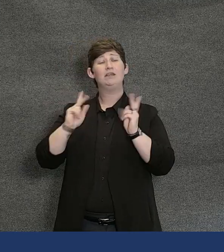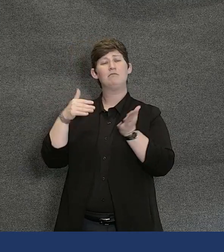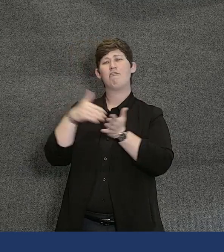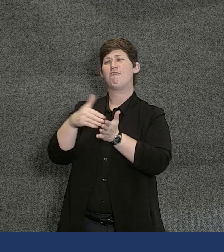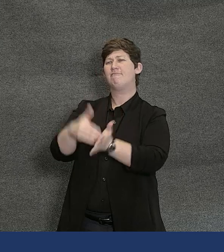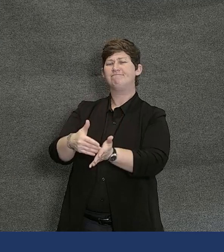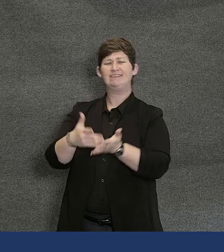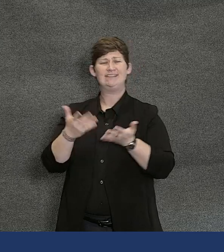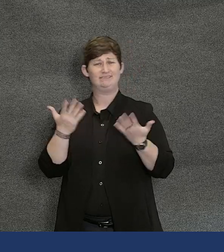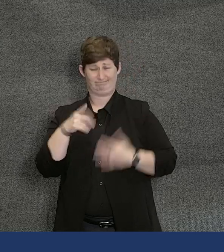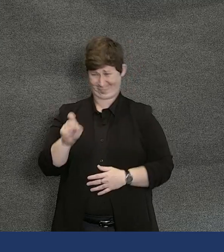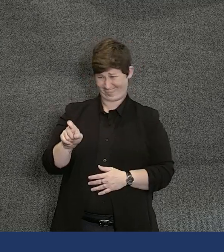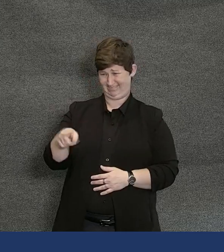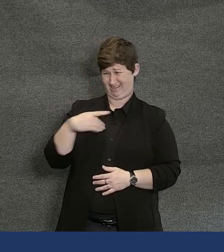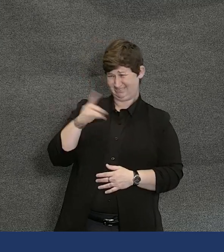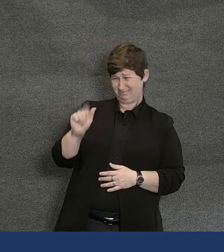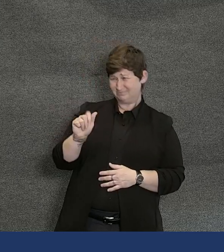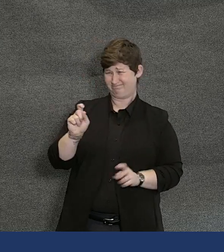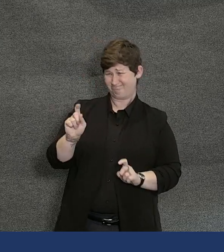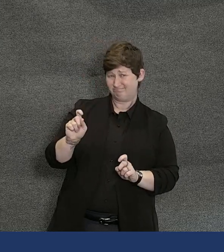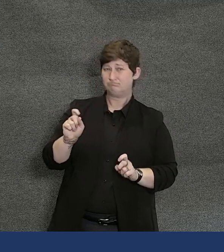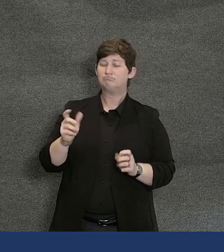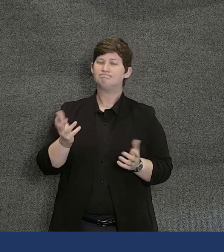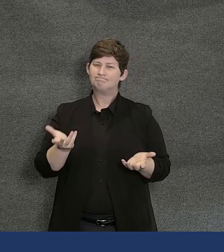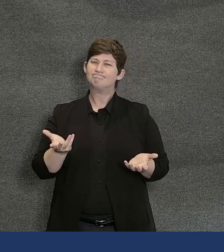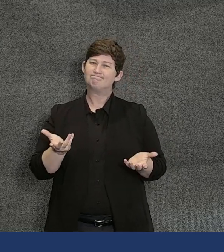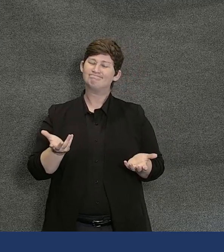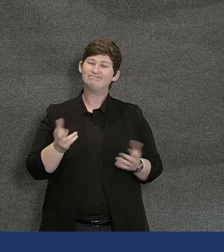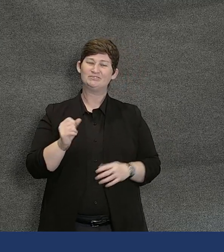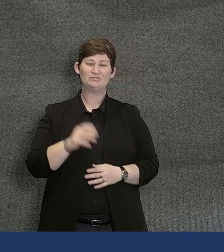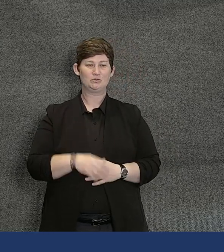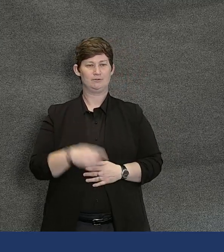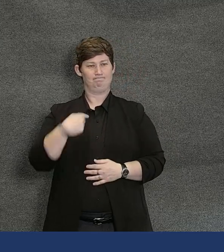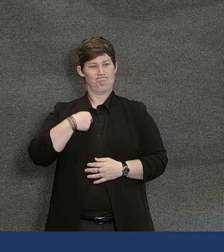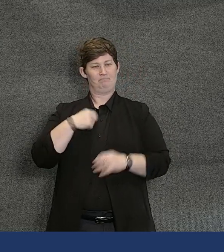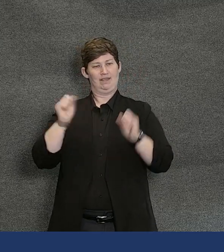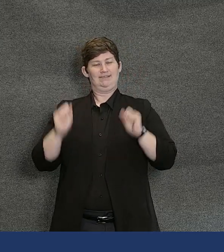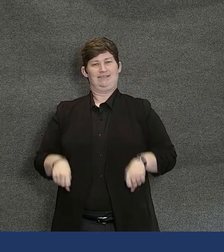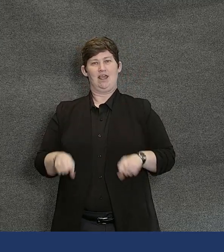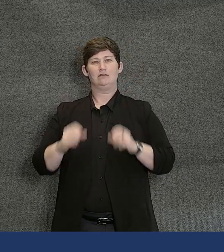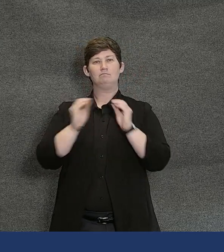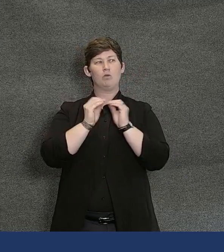Is it not? And so I was able to raise awareness and educate people